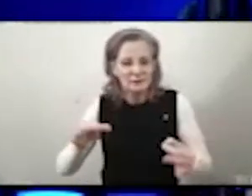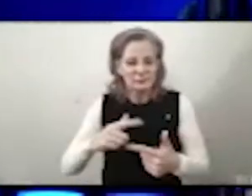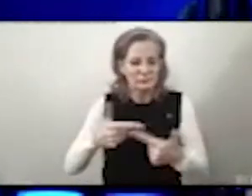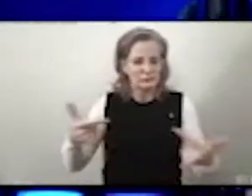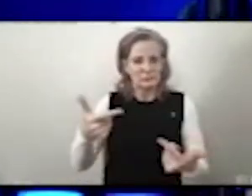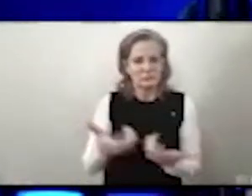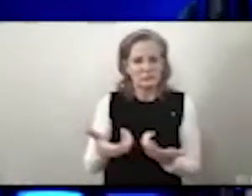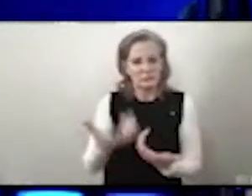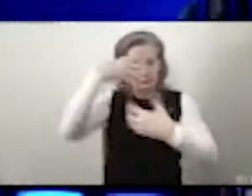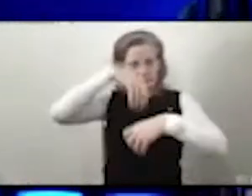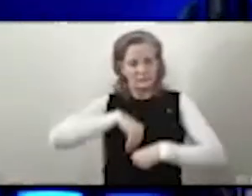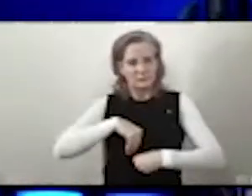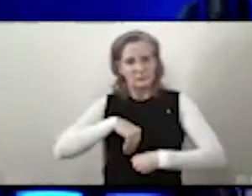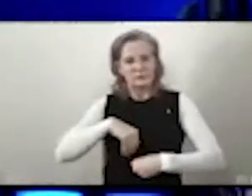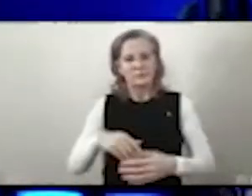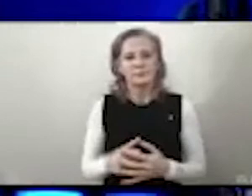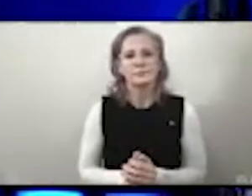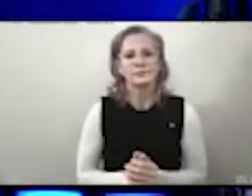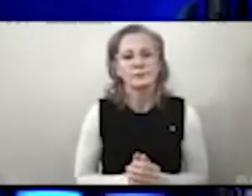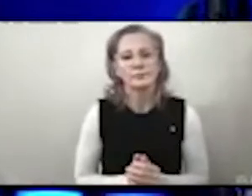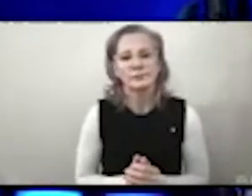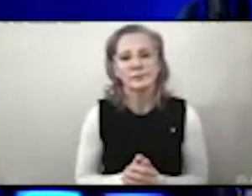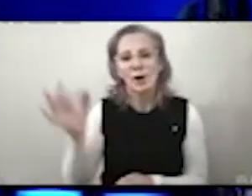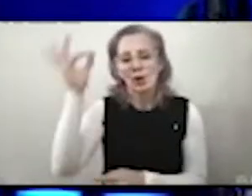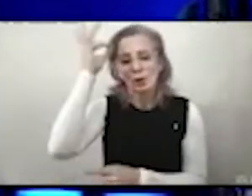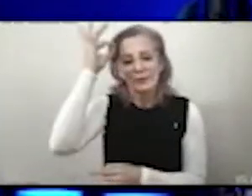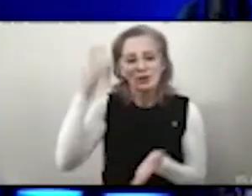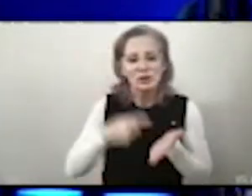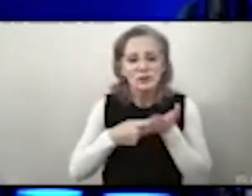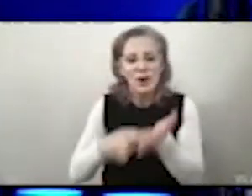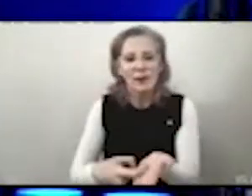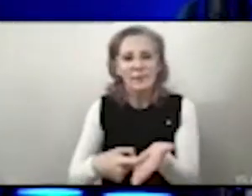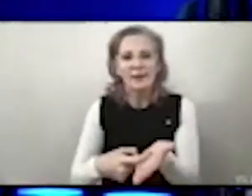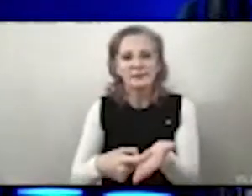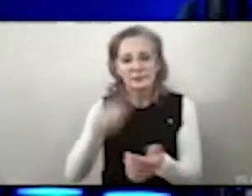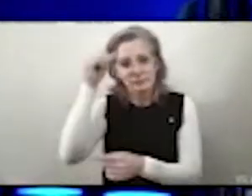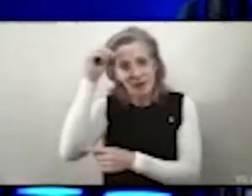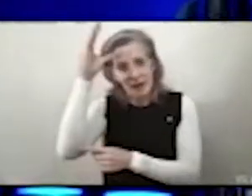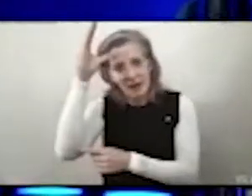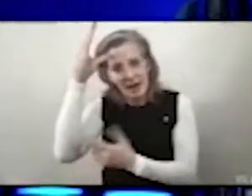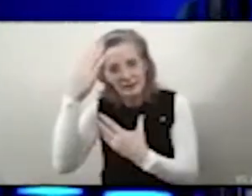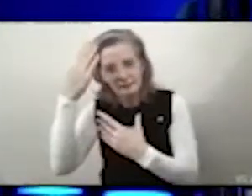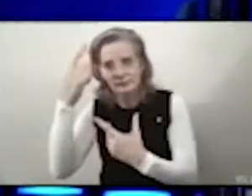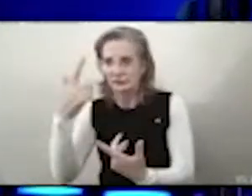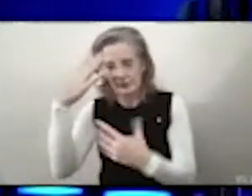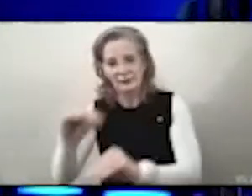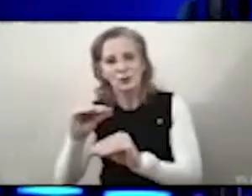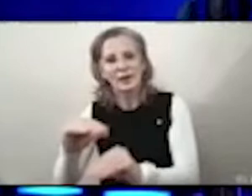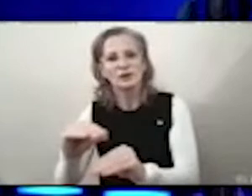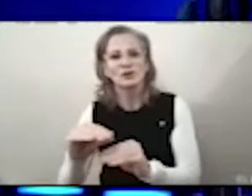The commission recommends that Education Scotland and science bodies explore the scope for pooling resources